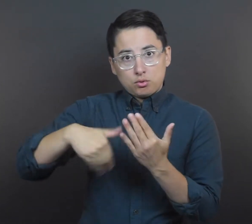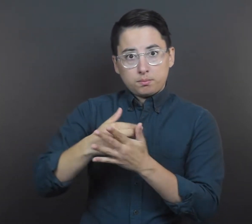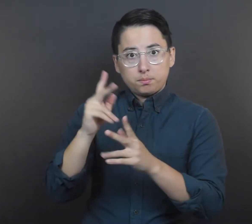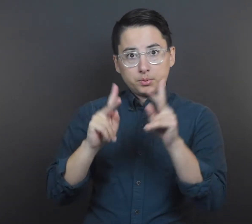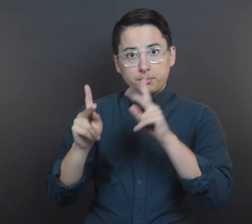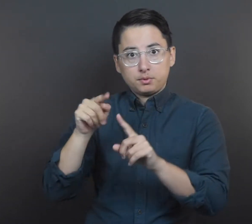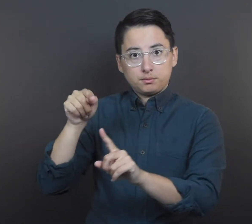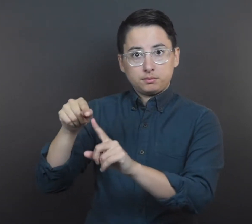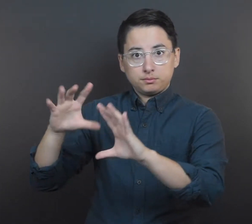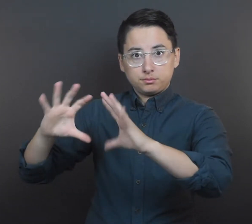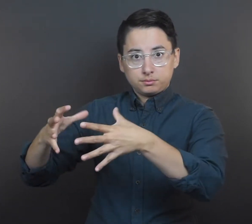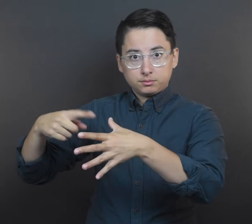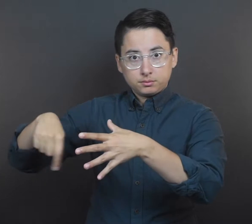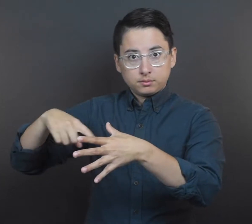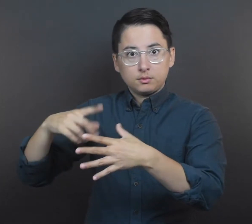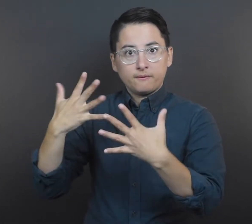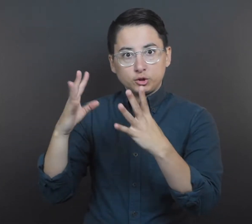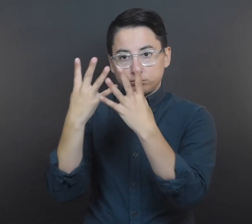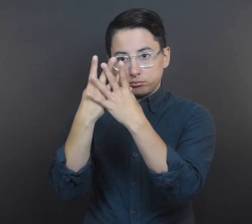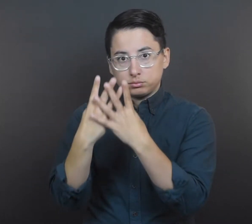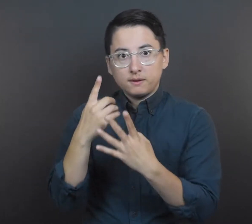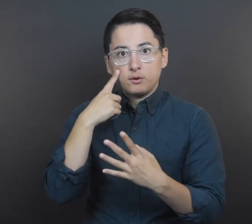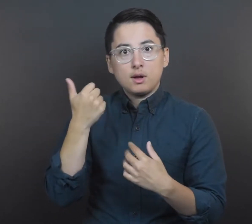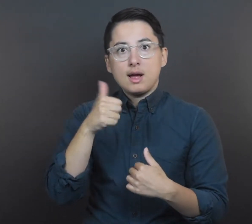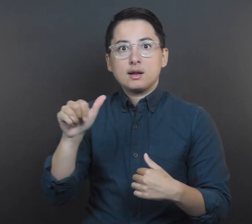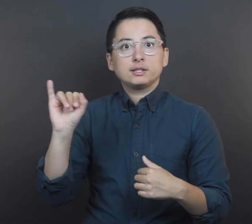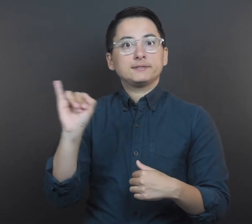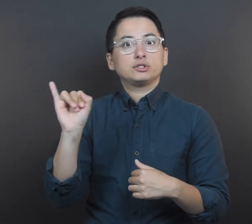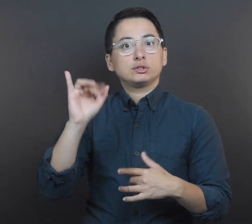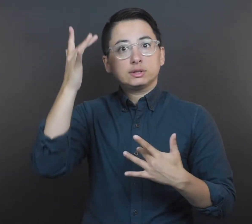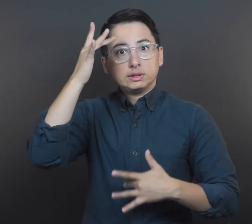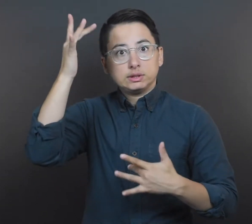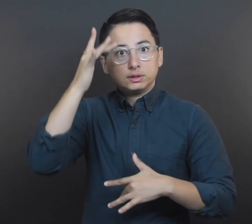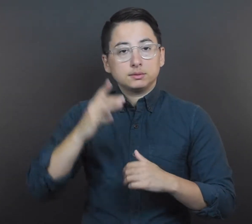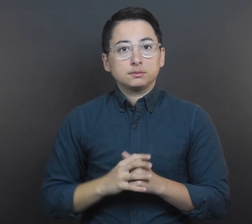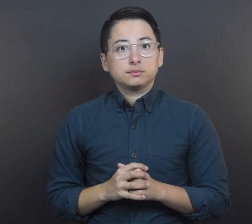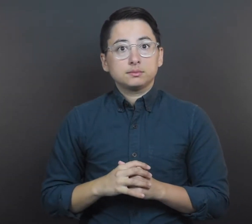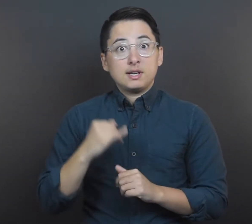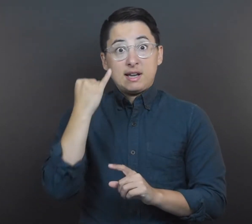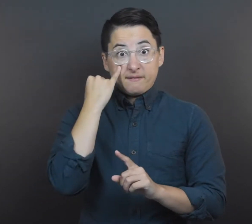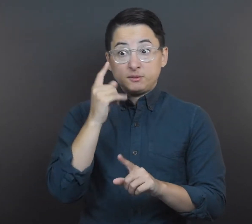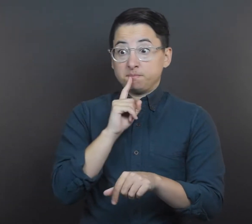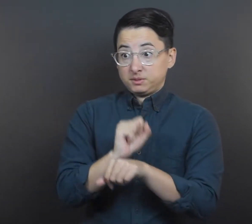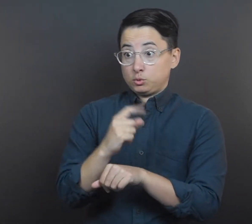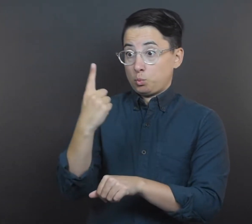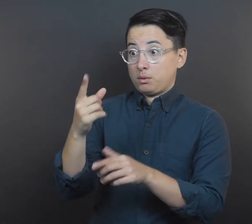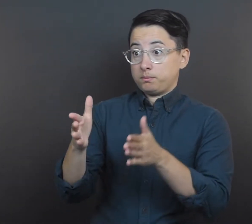and an officer in charge (OIC).